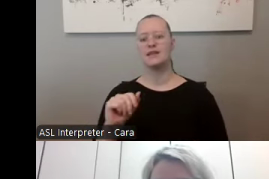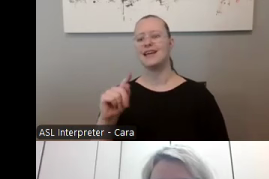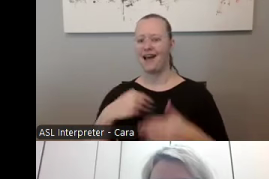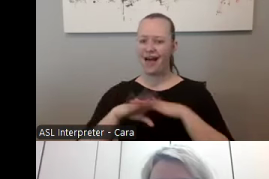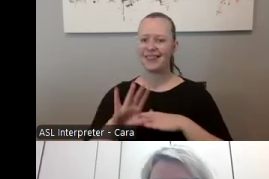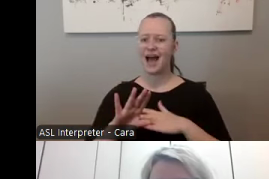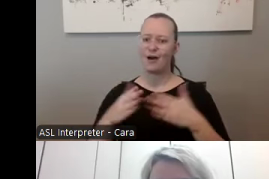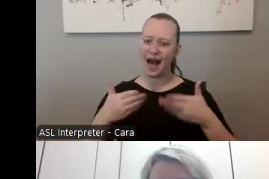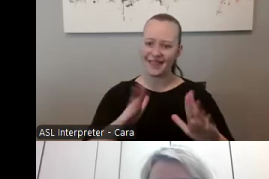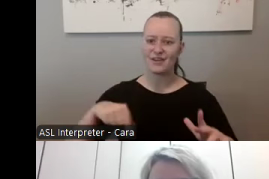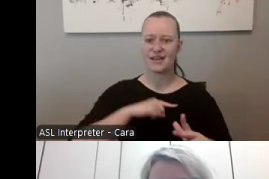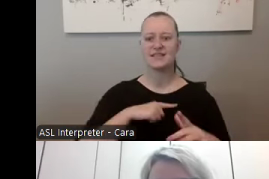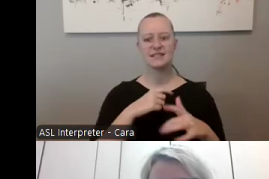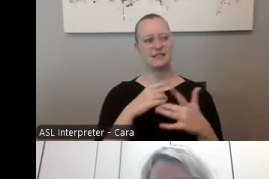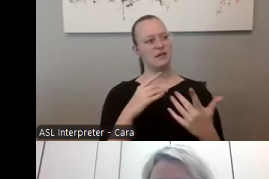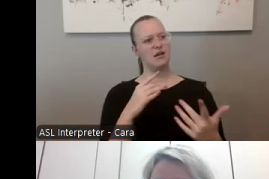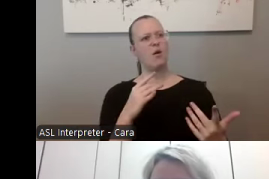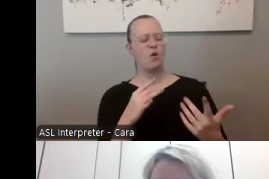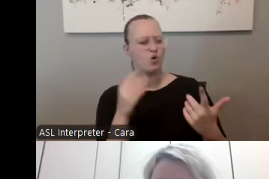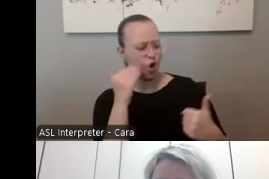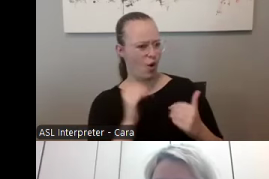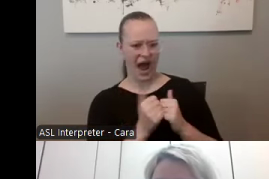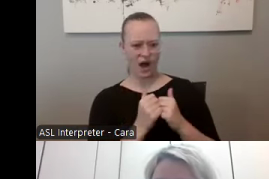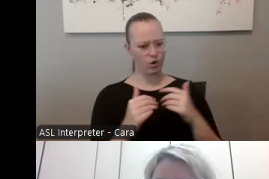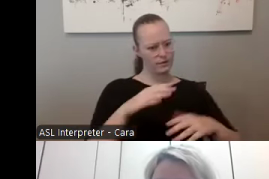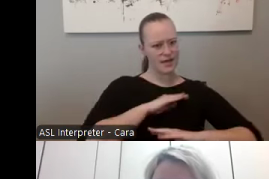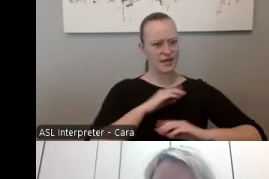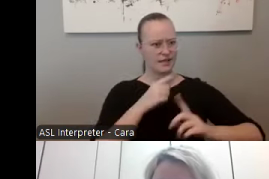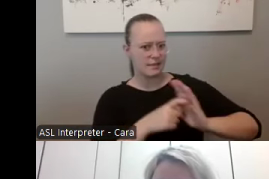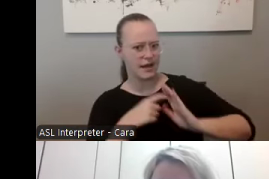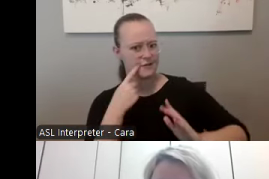meeting the growing demand for these workers, to improve workforce planning efforts, to